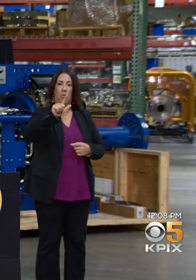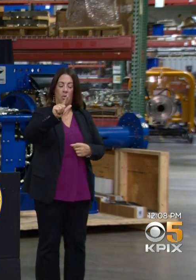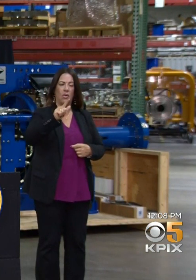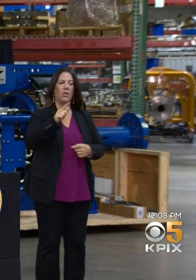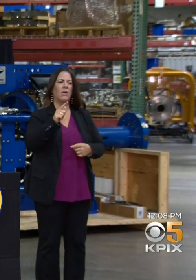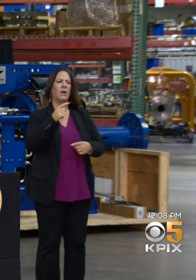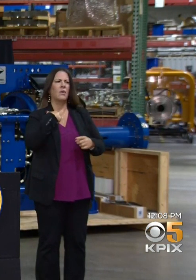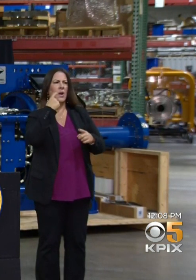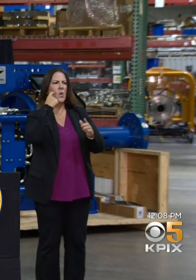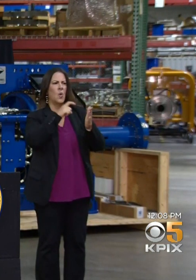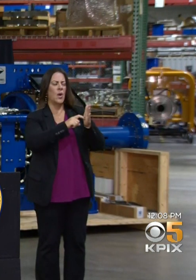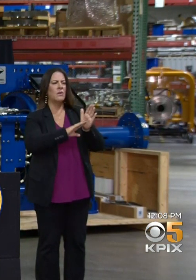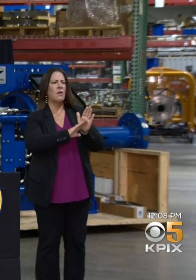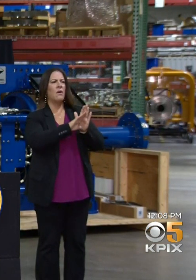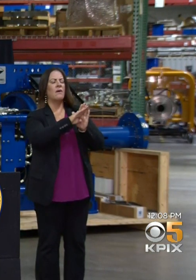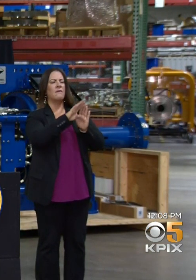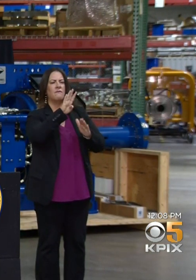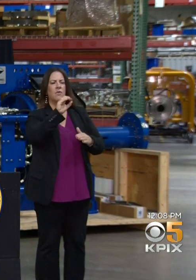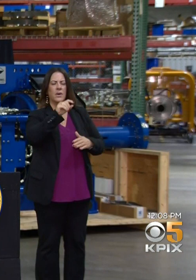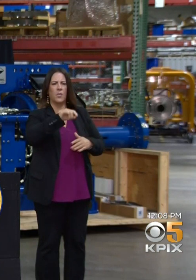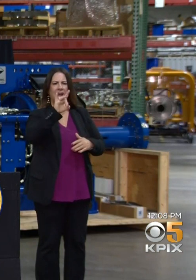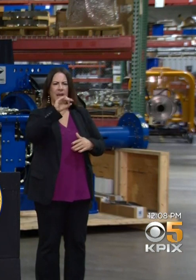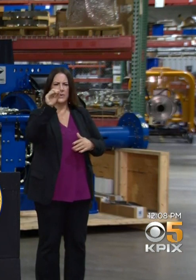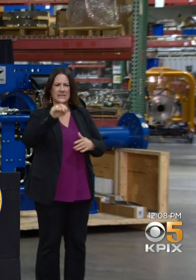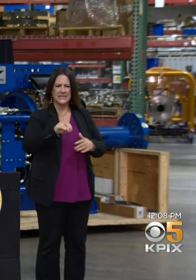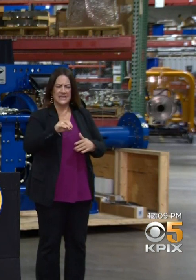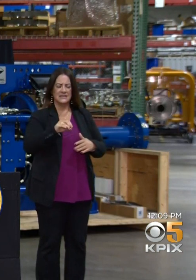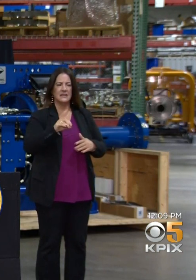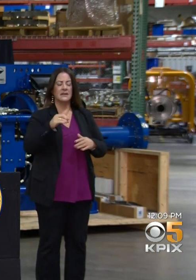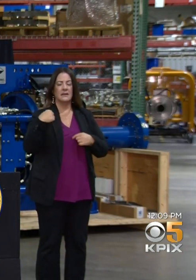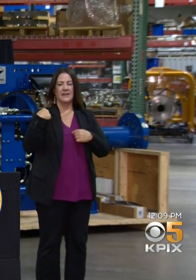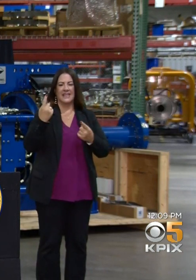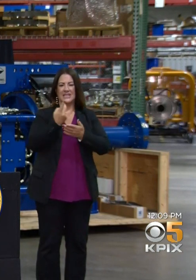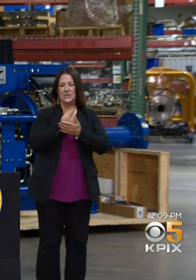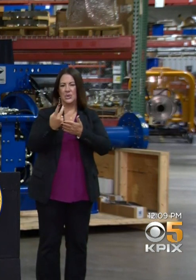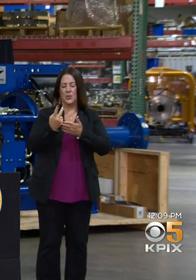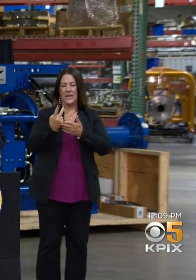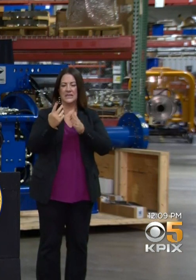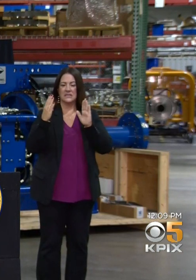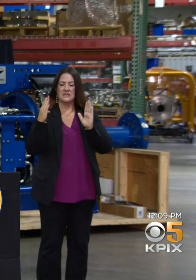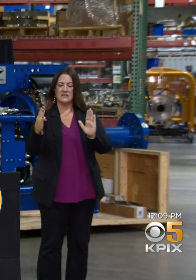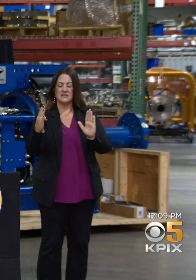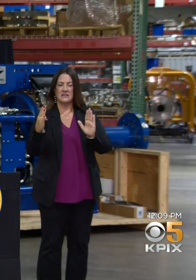SPREAD. WHEN WE DID THE FIRST 14-DAY